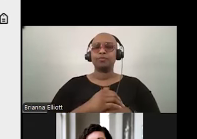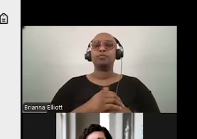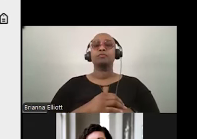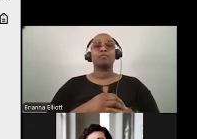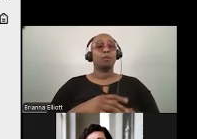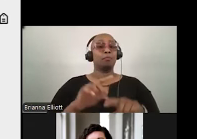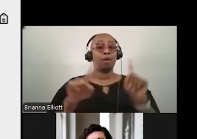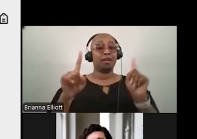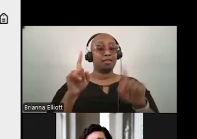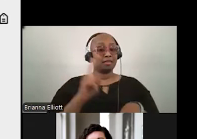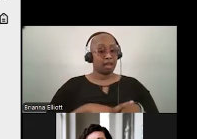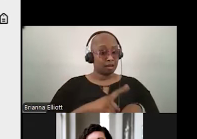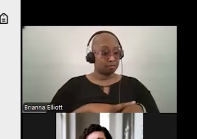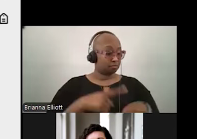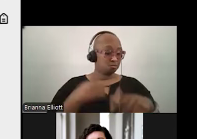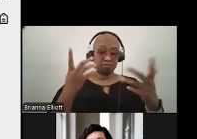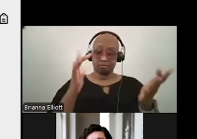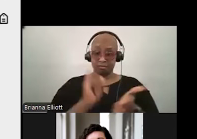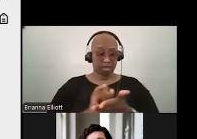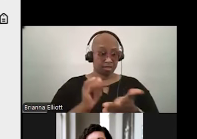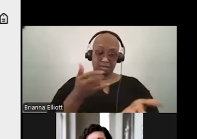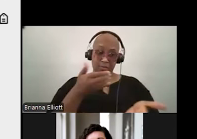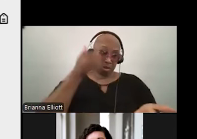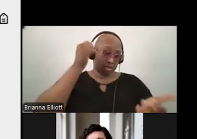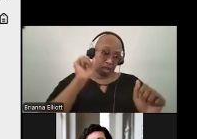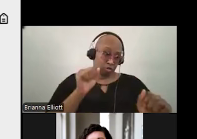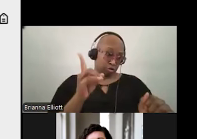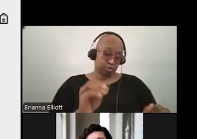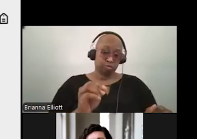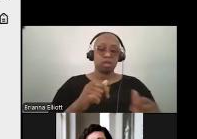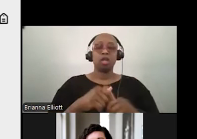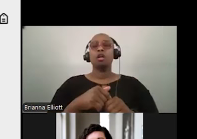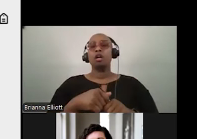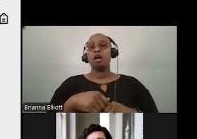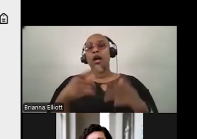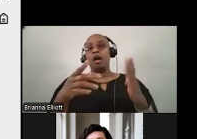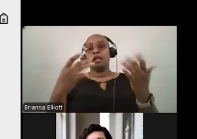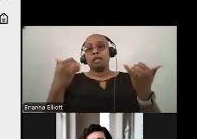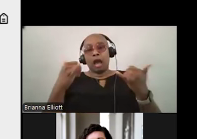Now I could probably find an accessible version of this that was HTML that would easily be read